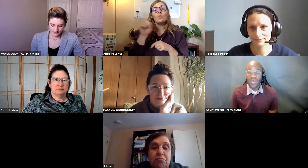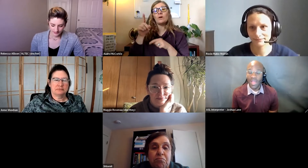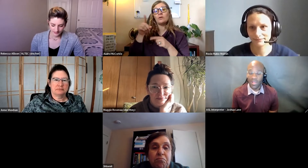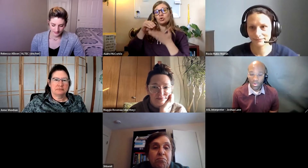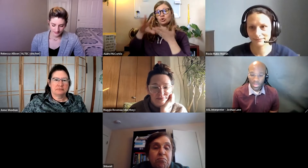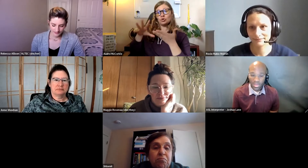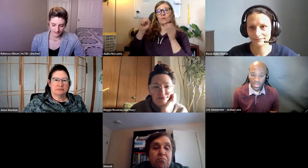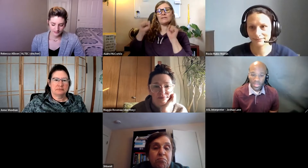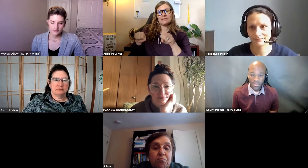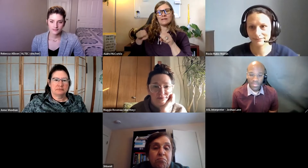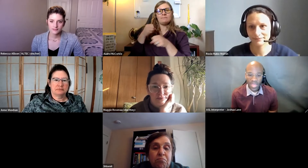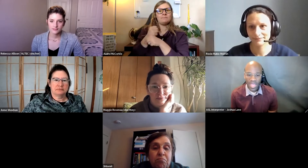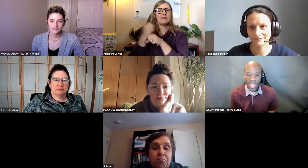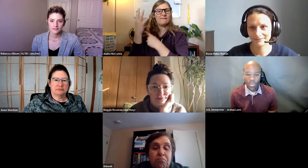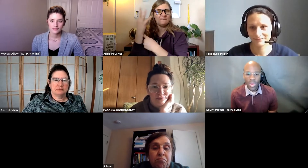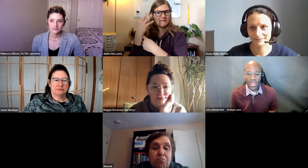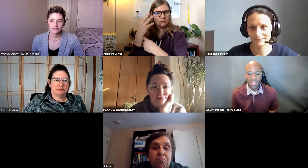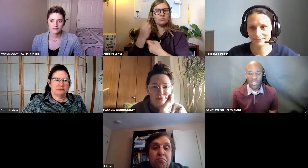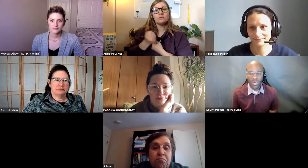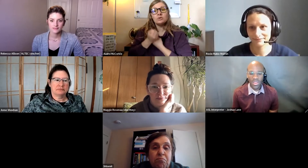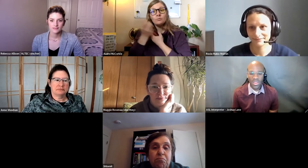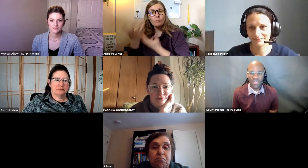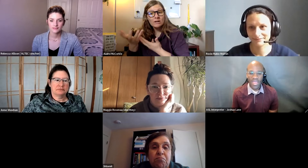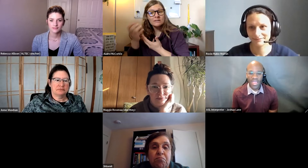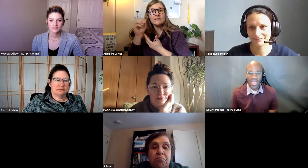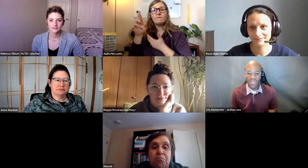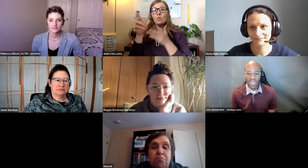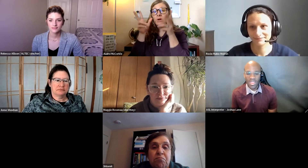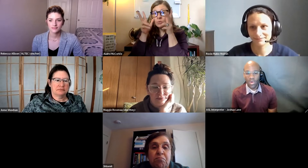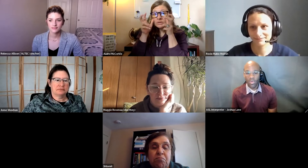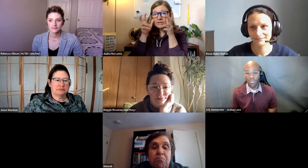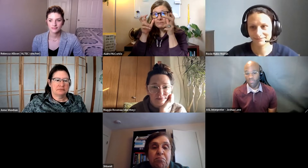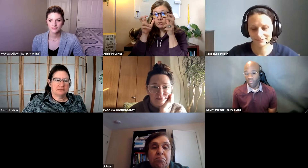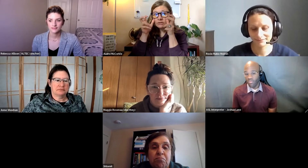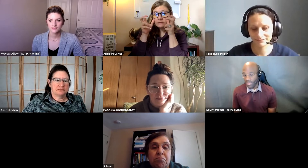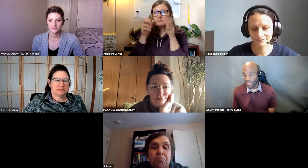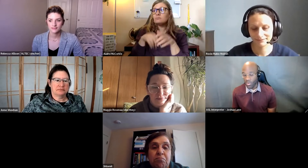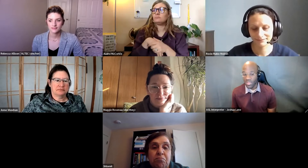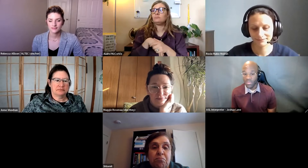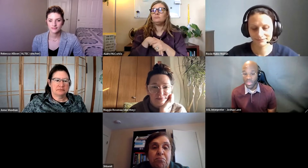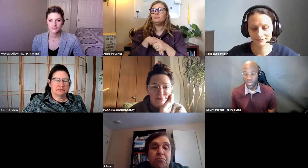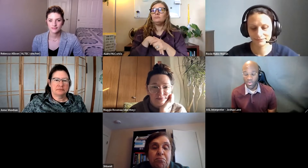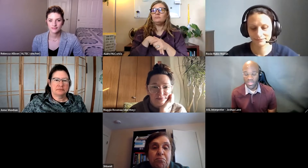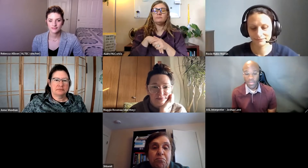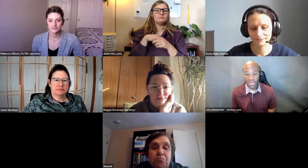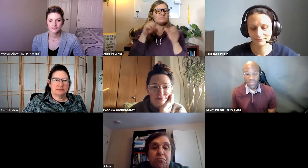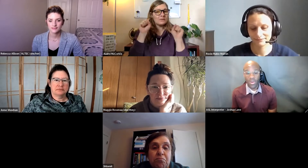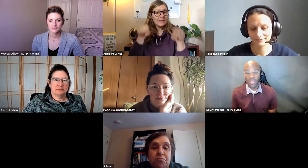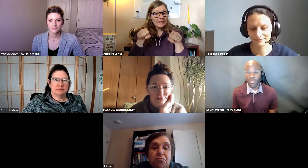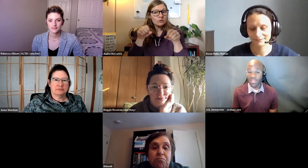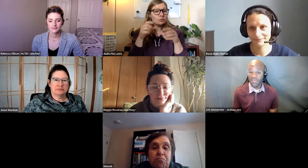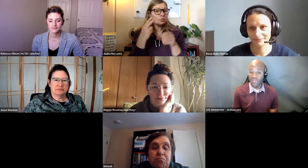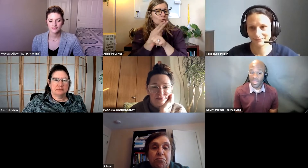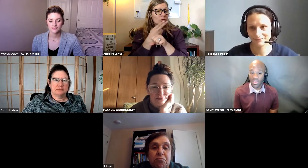download. When a student is making a video, perhaps a receptive or expressive video,